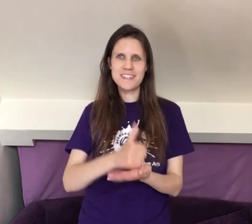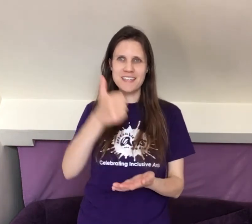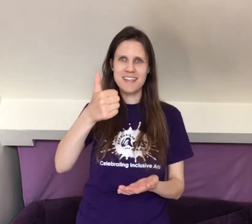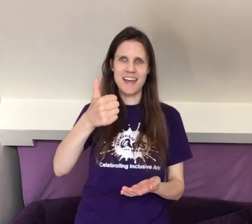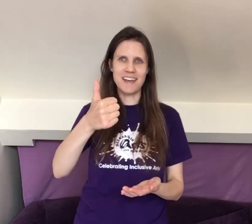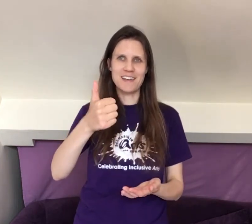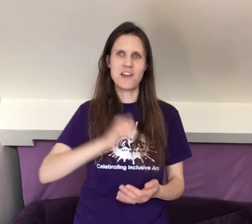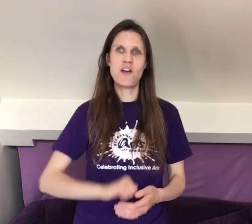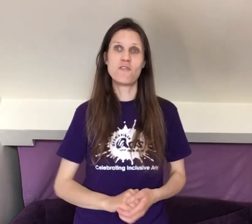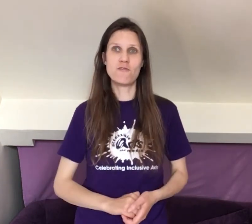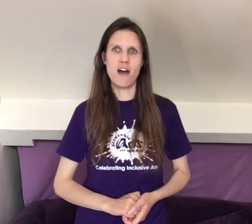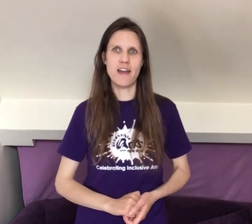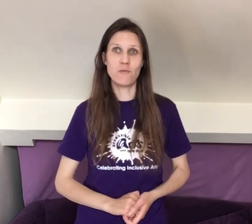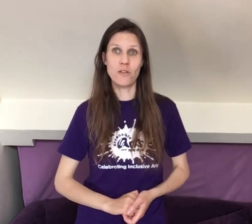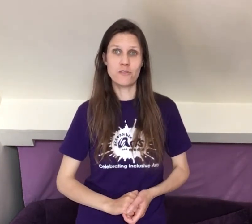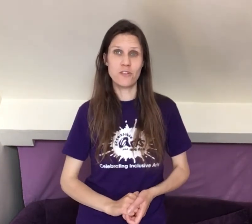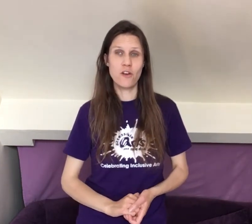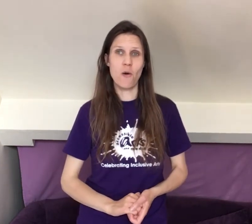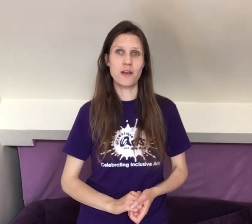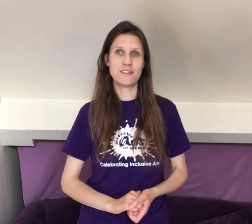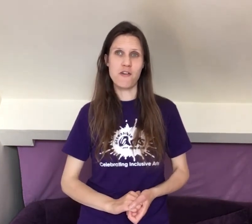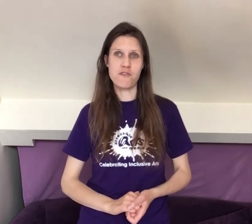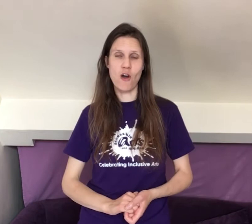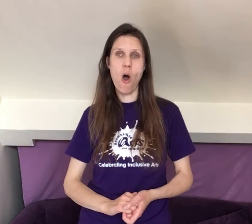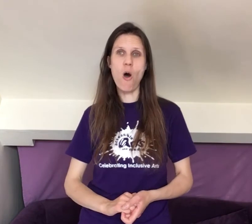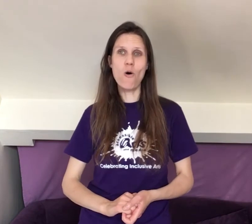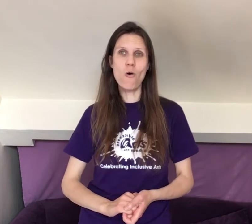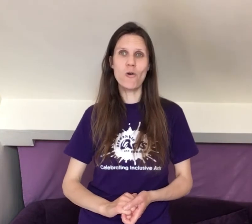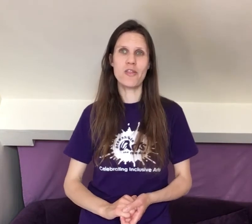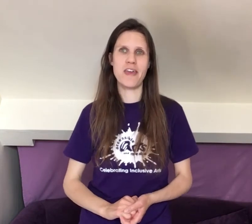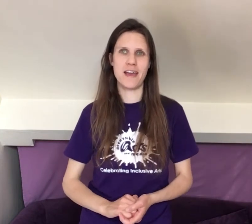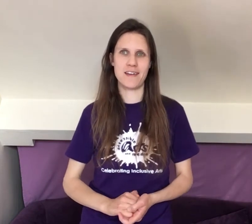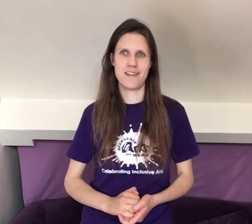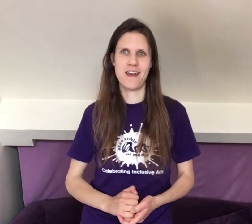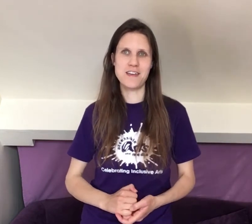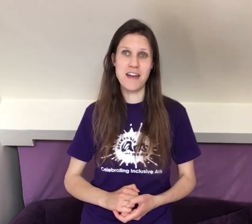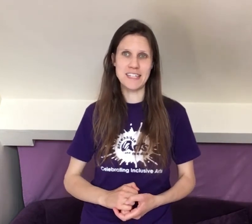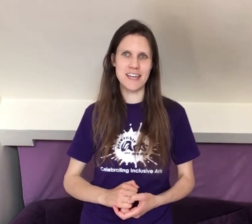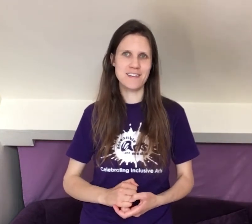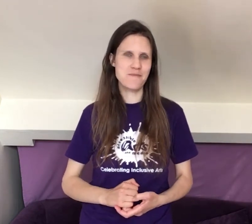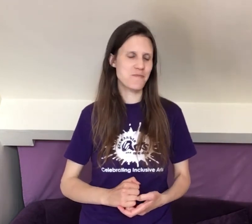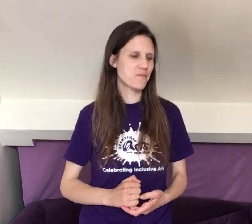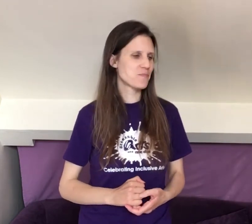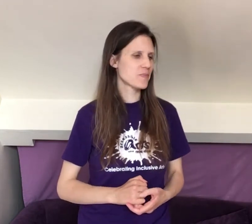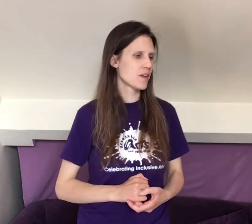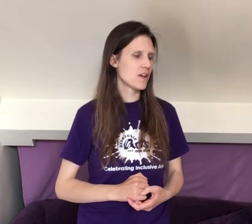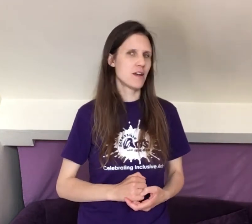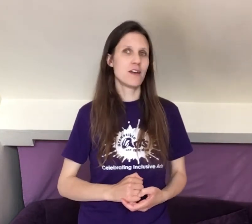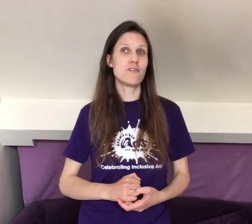Fantastic! Right, once from the top. We’re going to go through the whole thing. Are you ready?